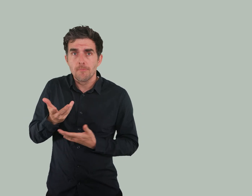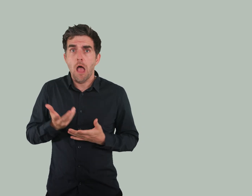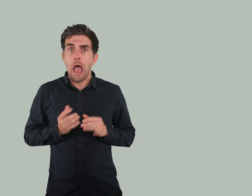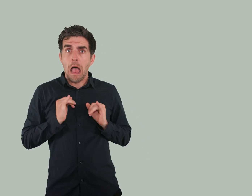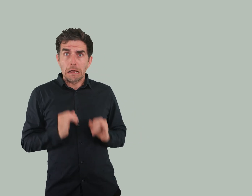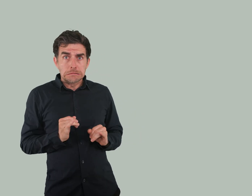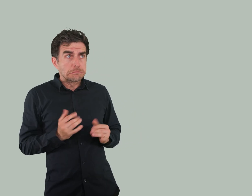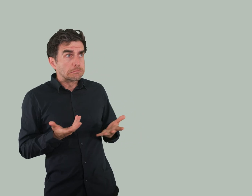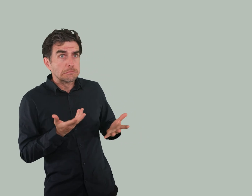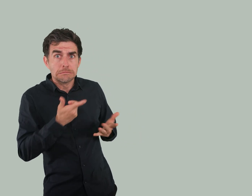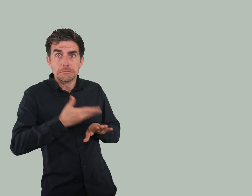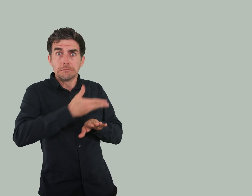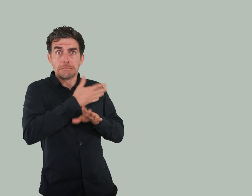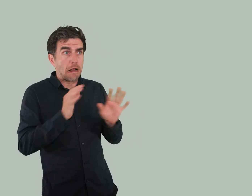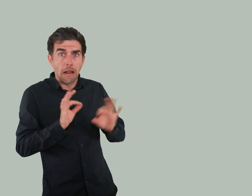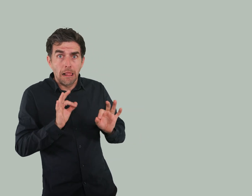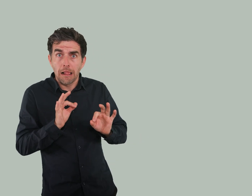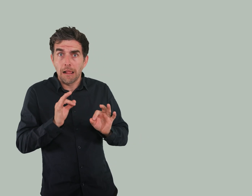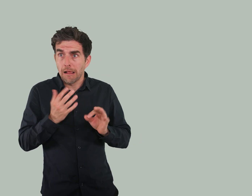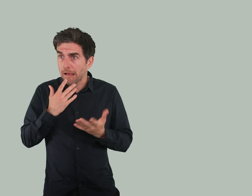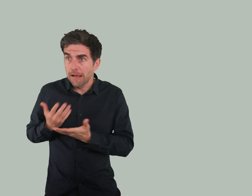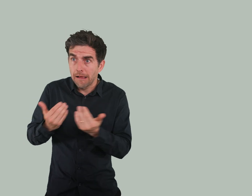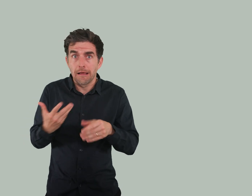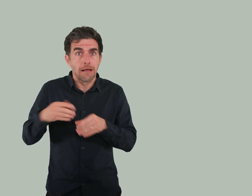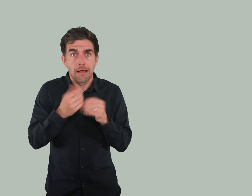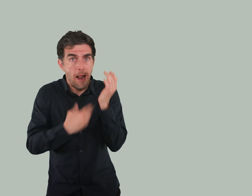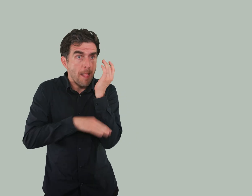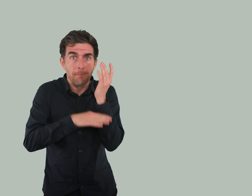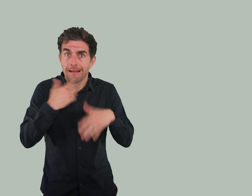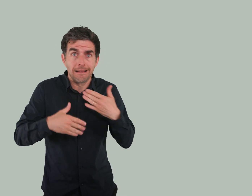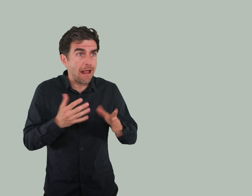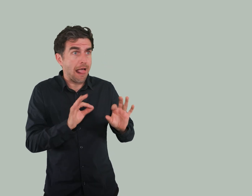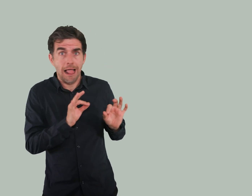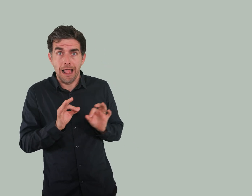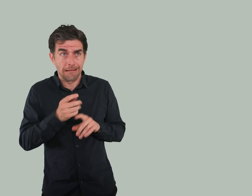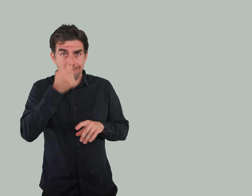But the labour market now offers fewer ways of acquiring them.